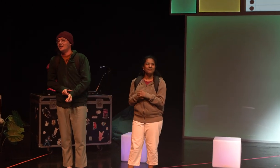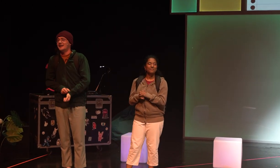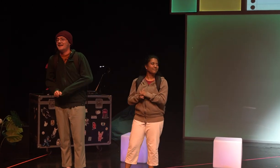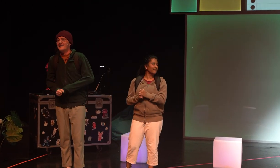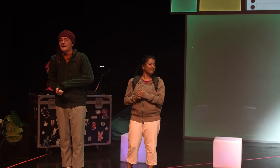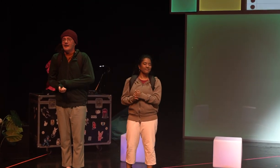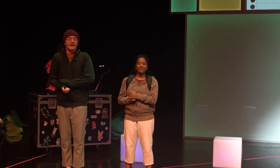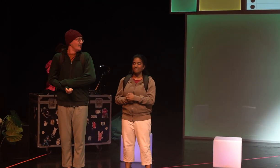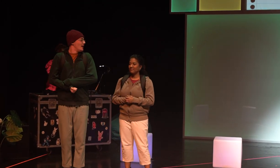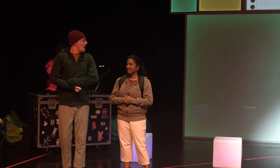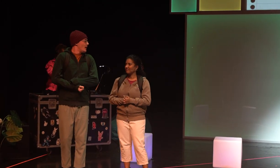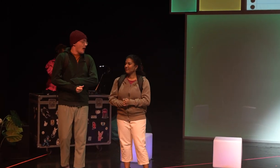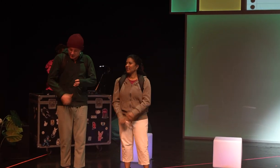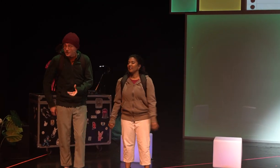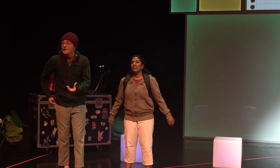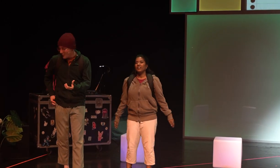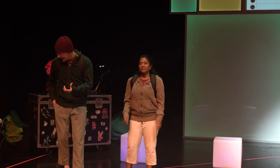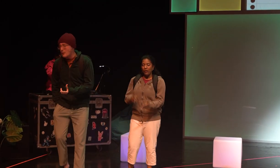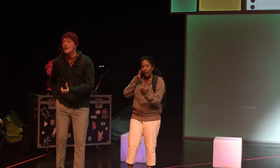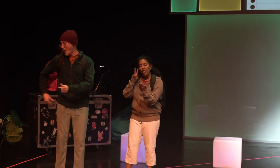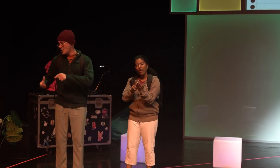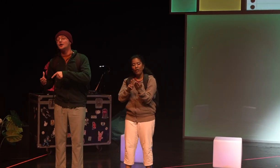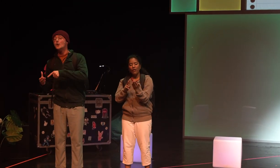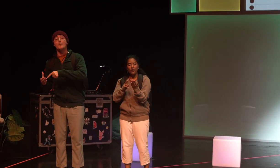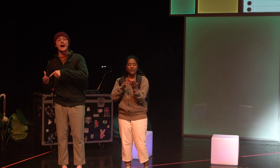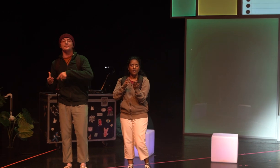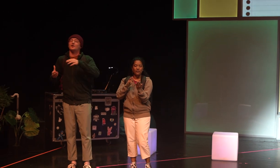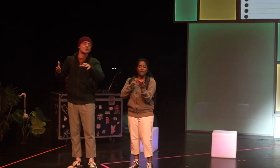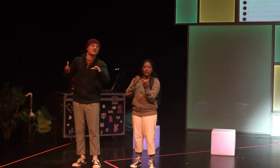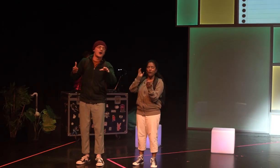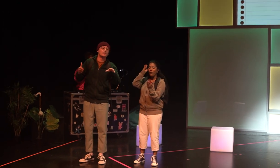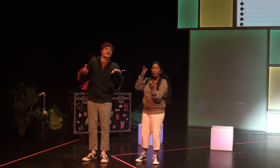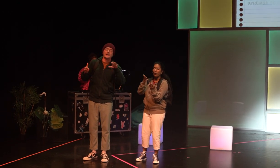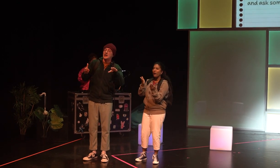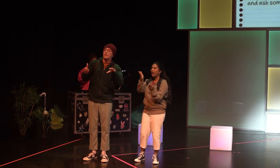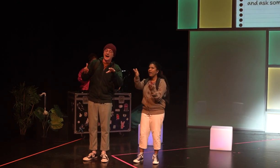edgy. I try to work out where we're going on Google Maps. Sometimes if I'm in a